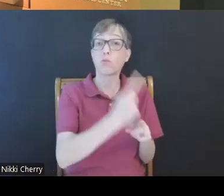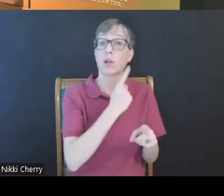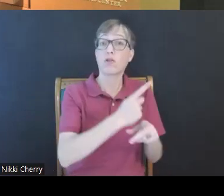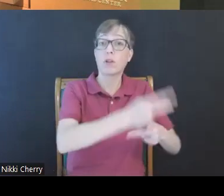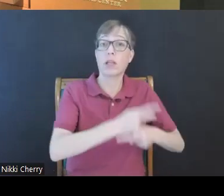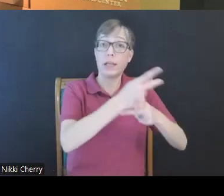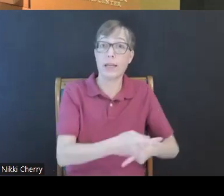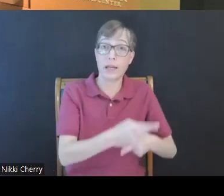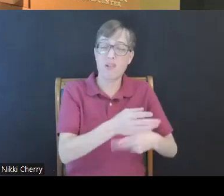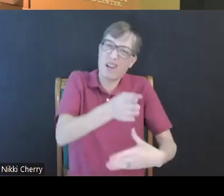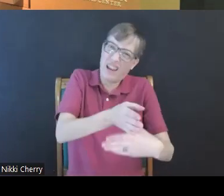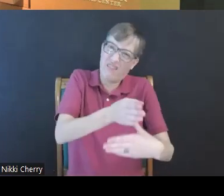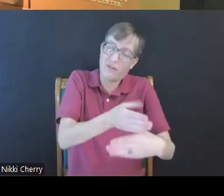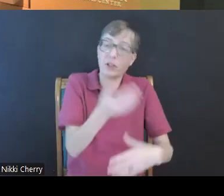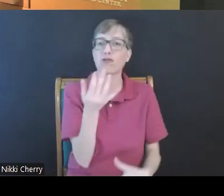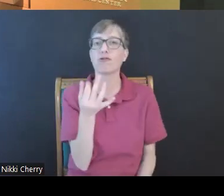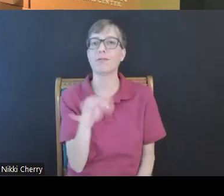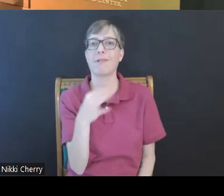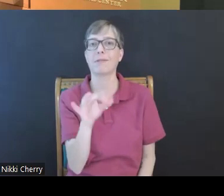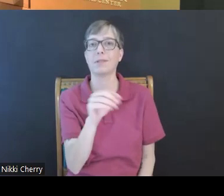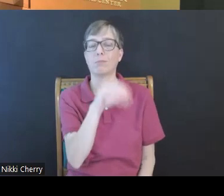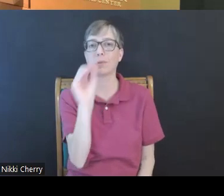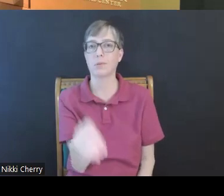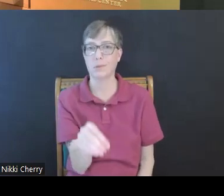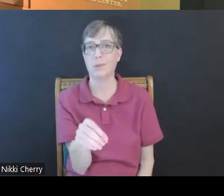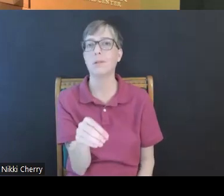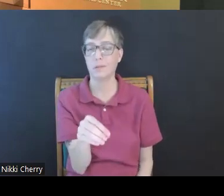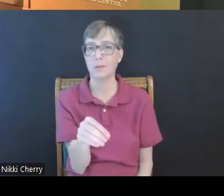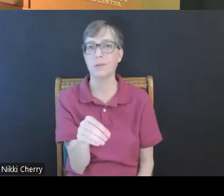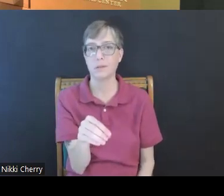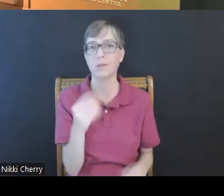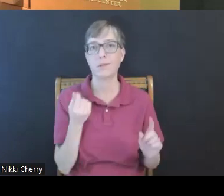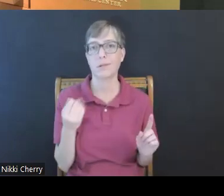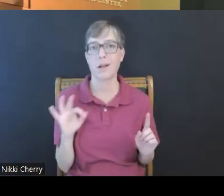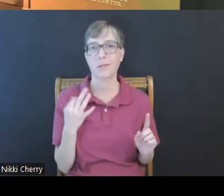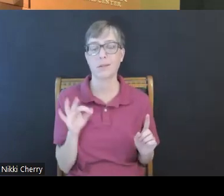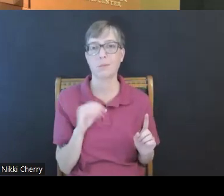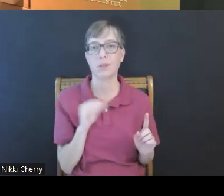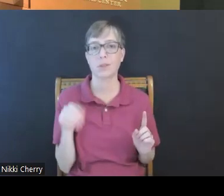the patients uh who were treated in Primary Care uh were you know had a significant Improvement